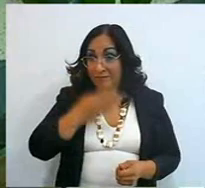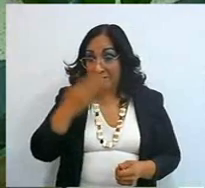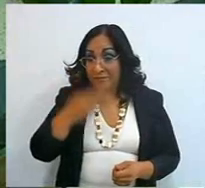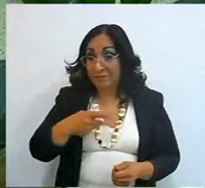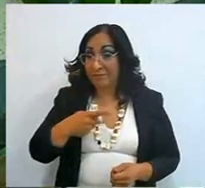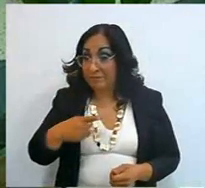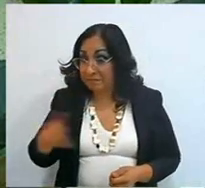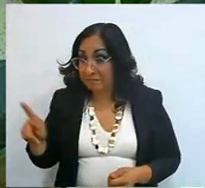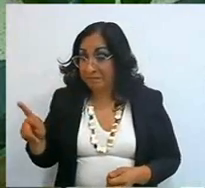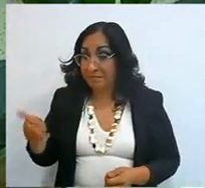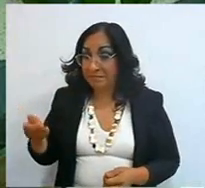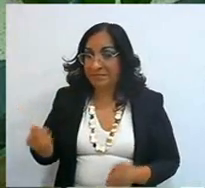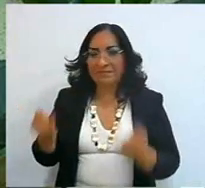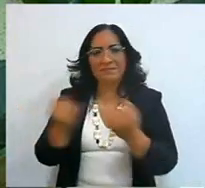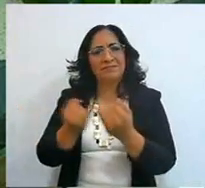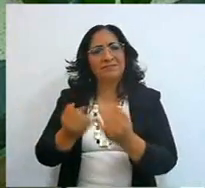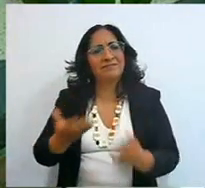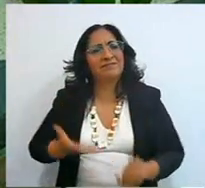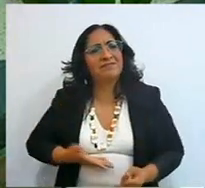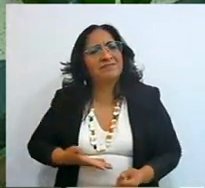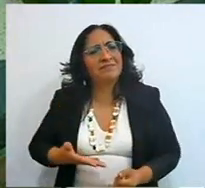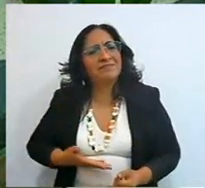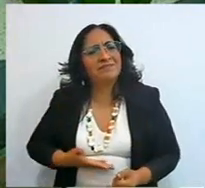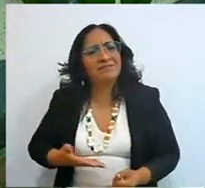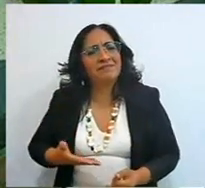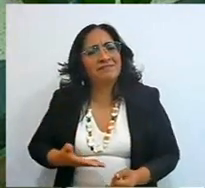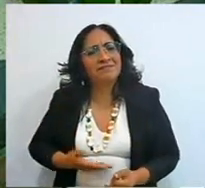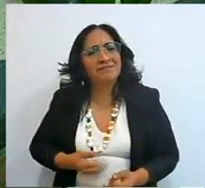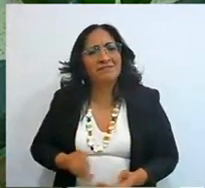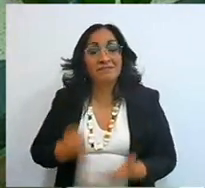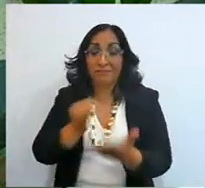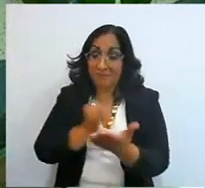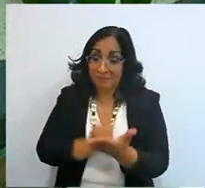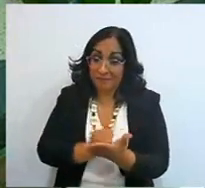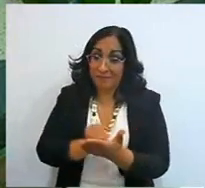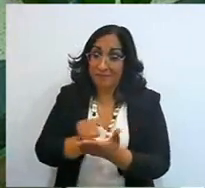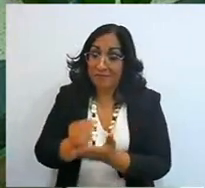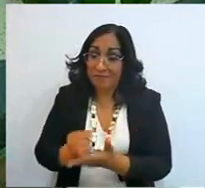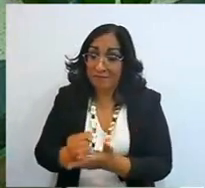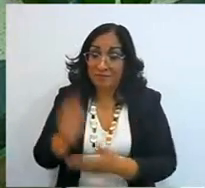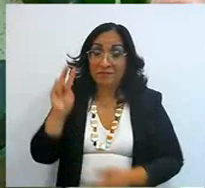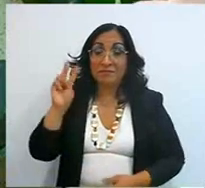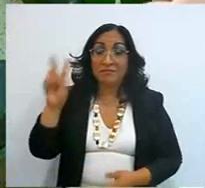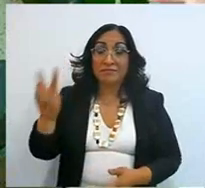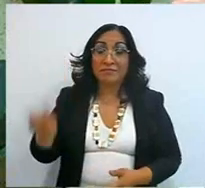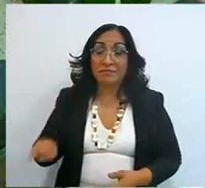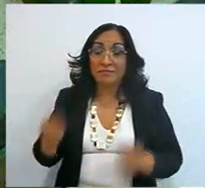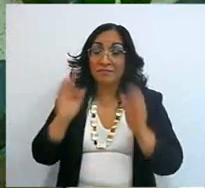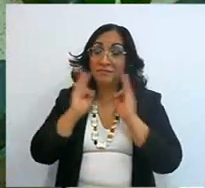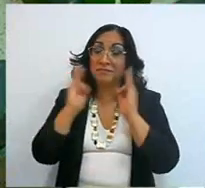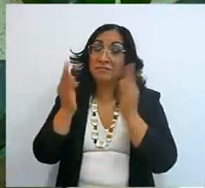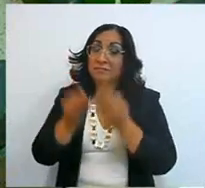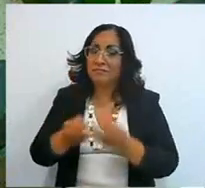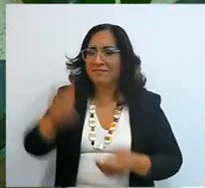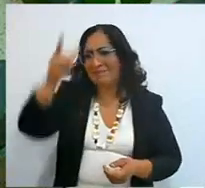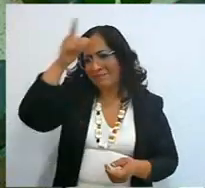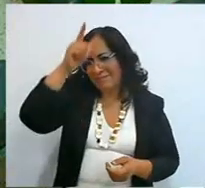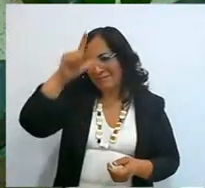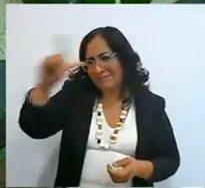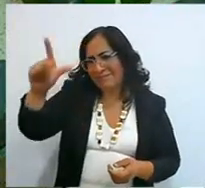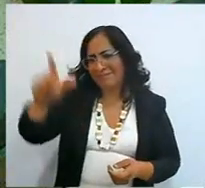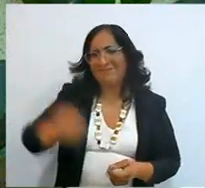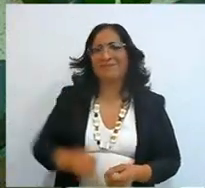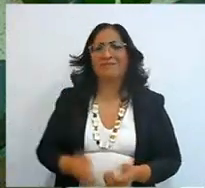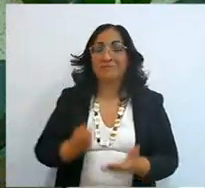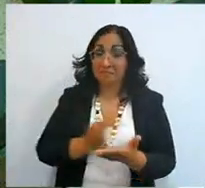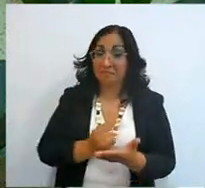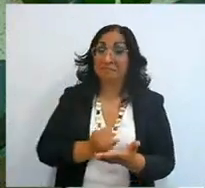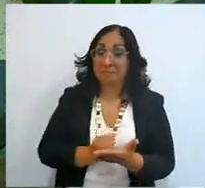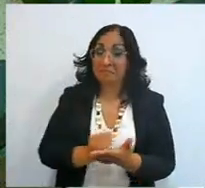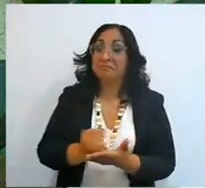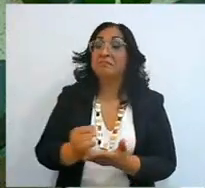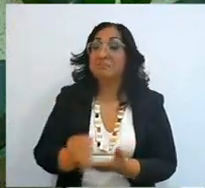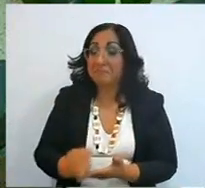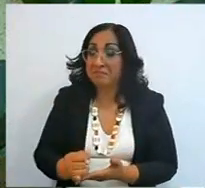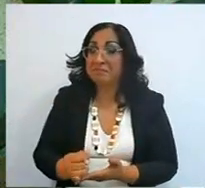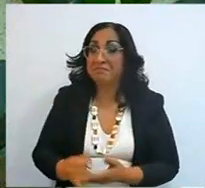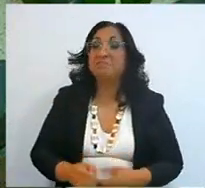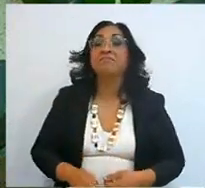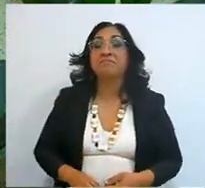we put spiritual common sense, common sense, there are decisions that are truly spiritual common sense,